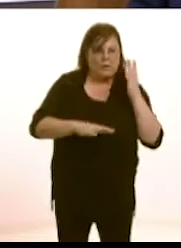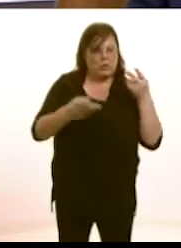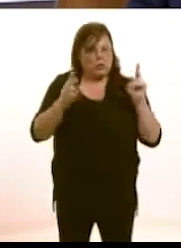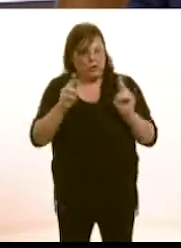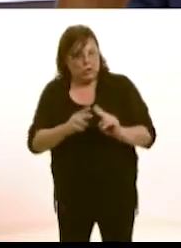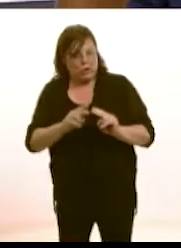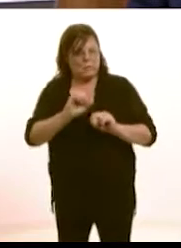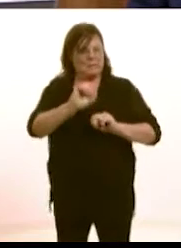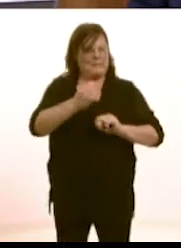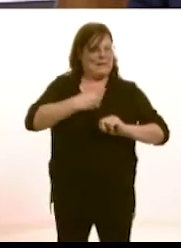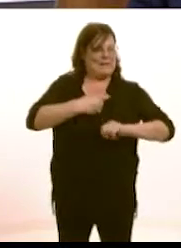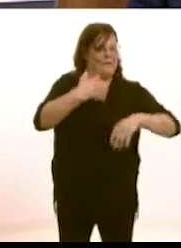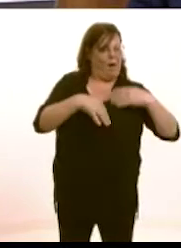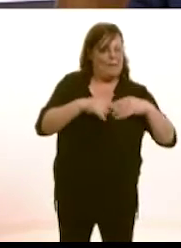behaviours in adult life.